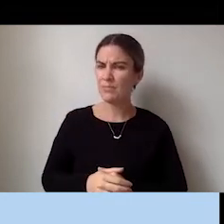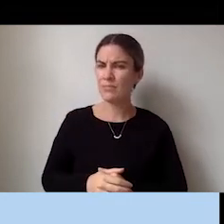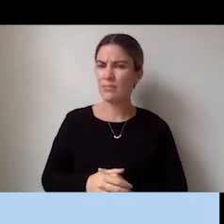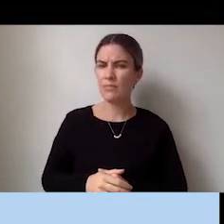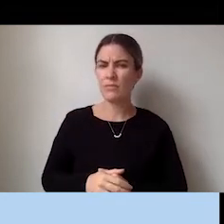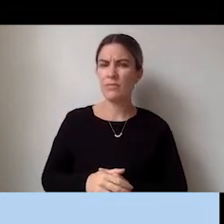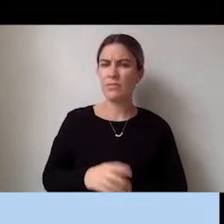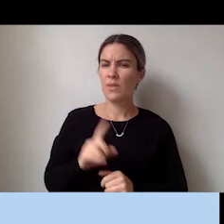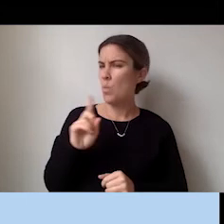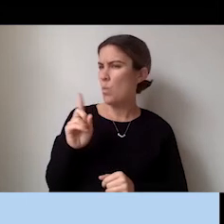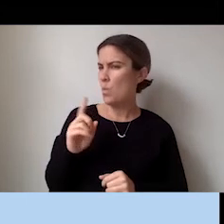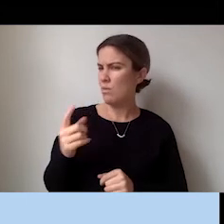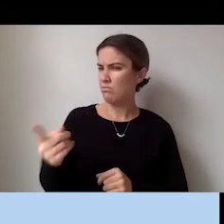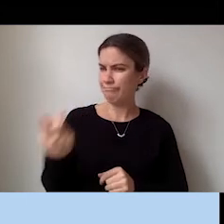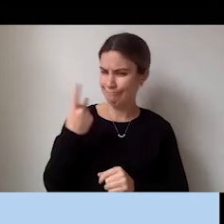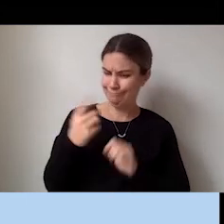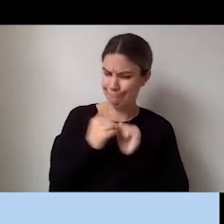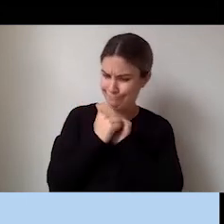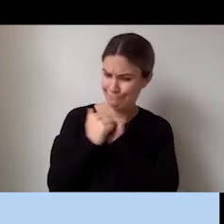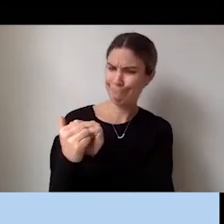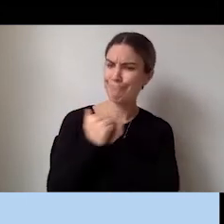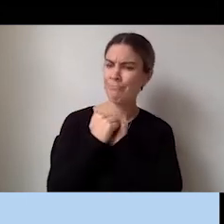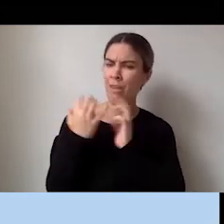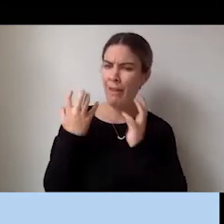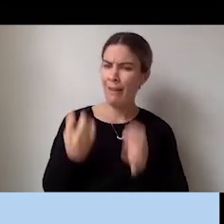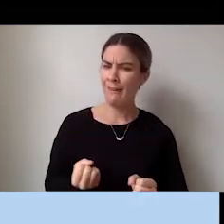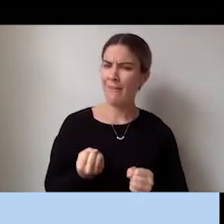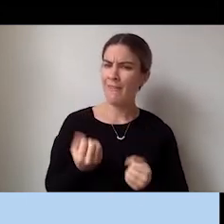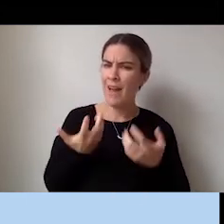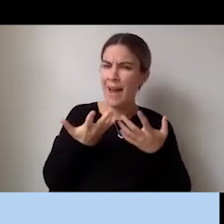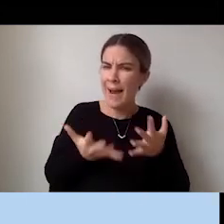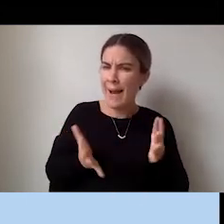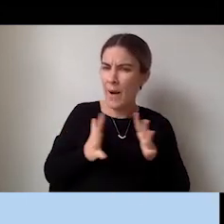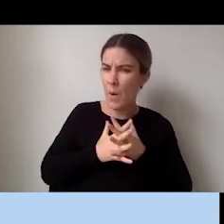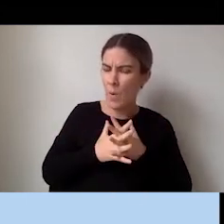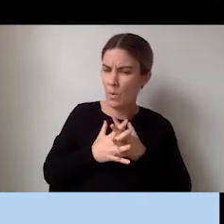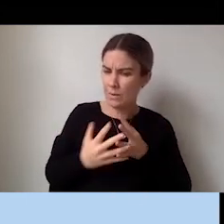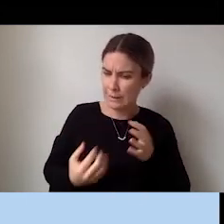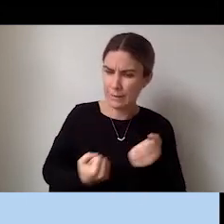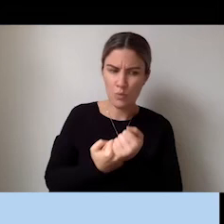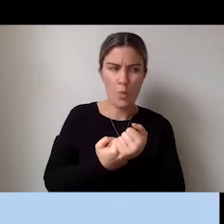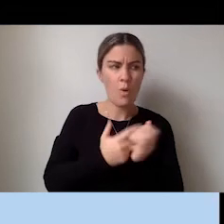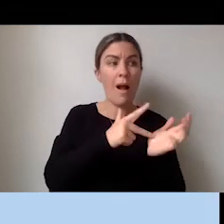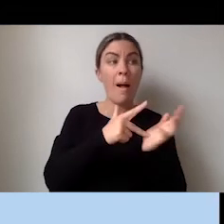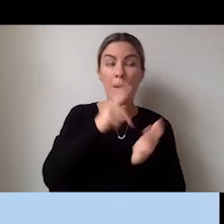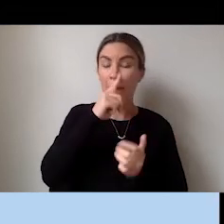inspired or woke up and how can I support that in other people that I work with?